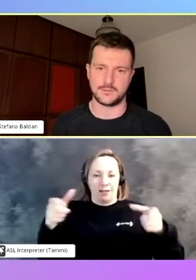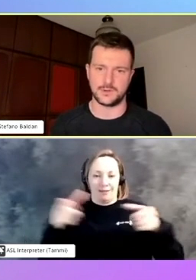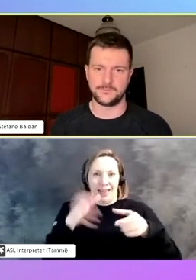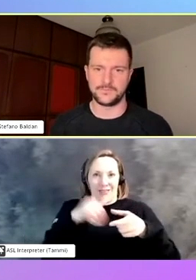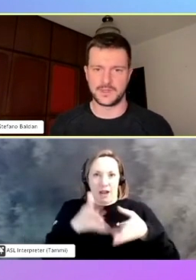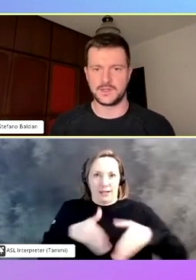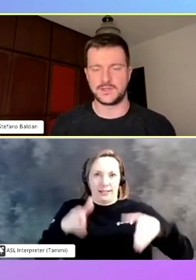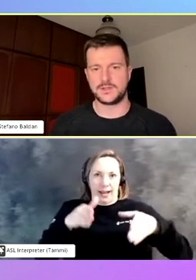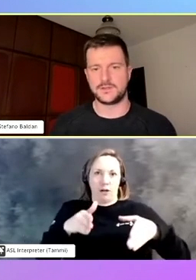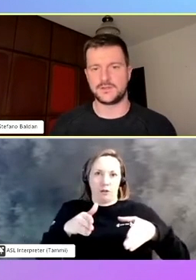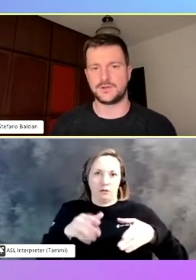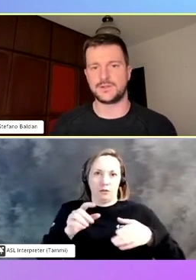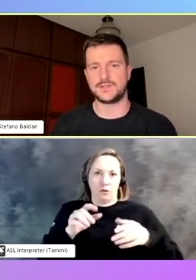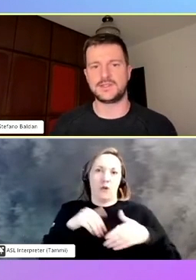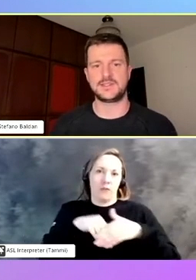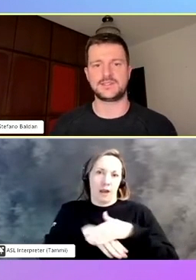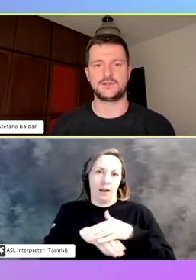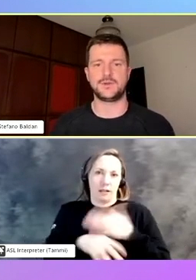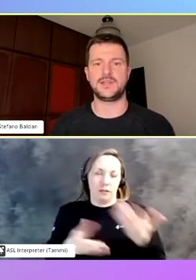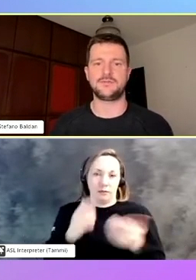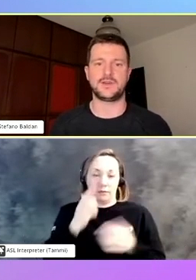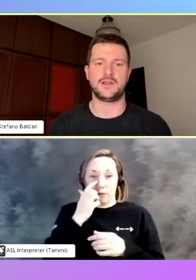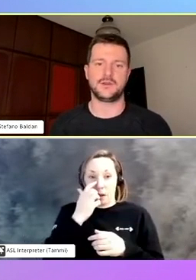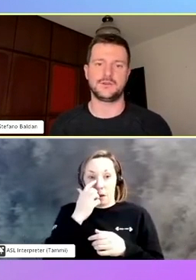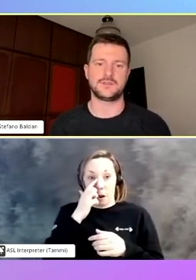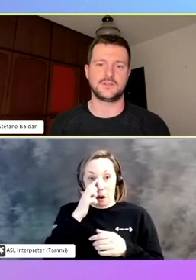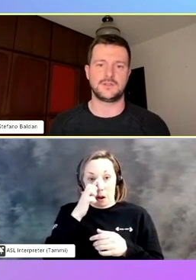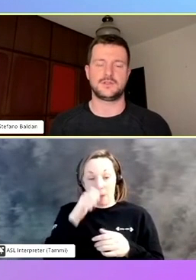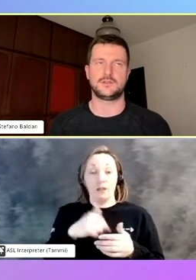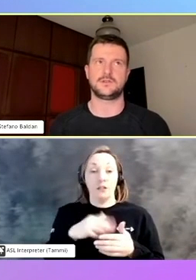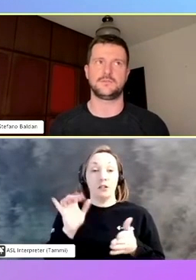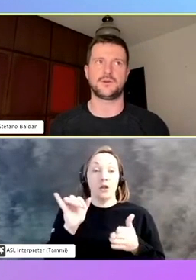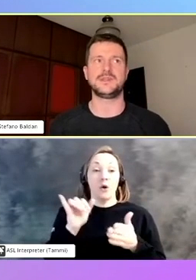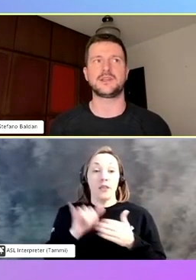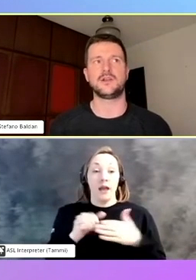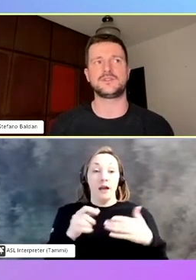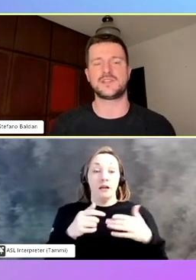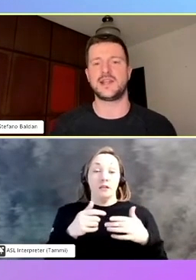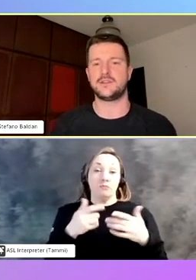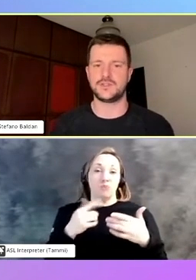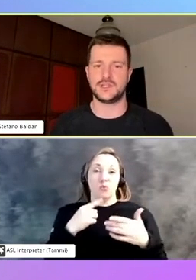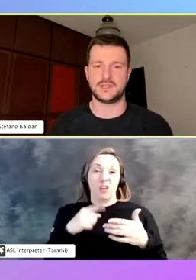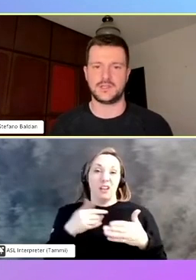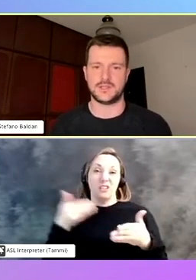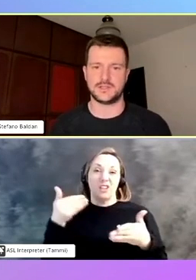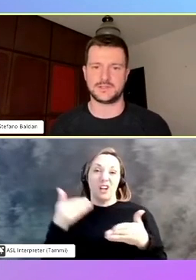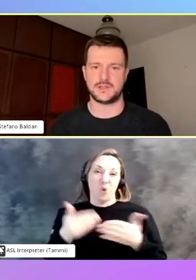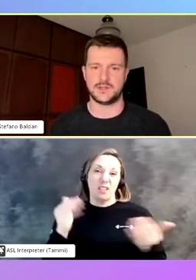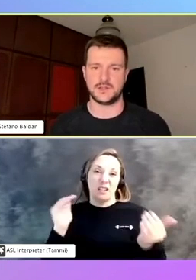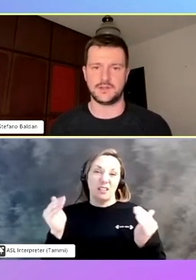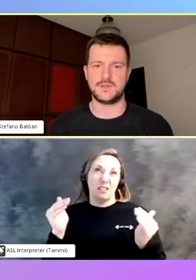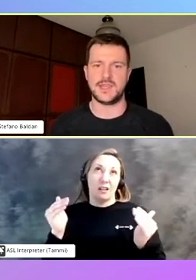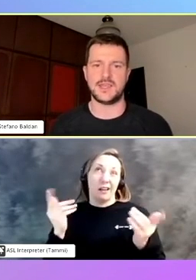the other thing I want to highlight is we have built an awesome team of people that are focused 100% on accessibility.